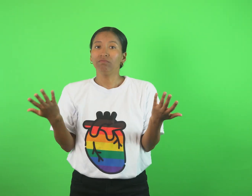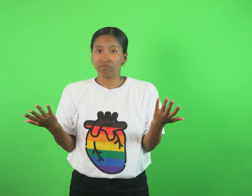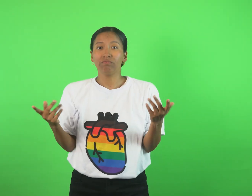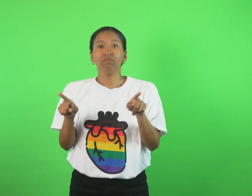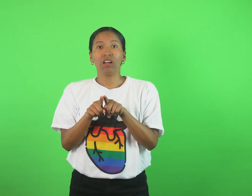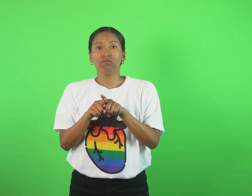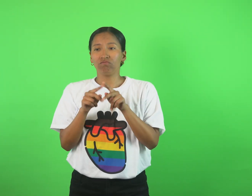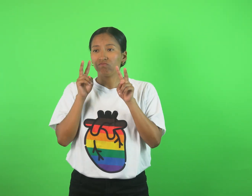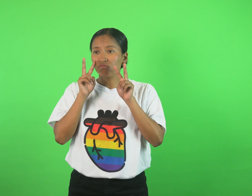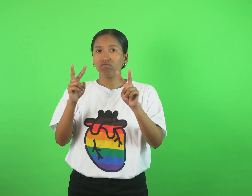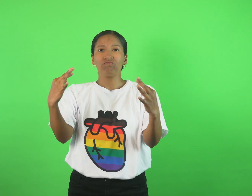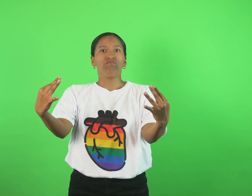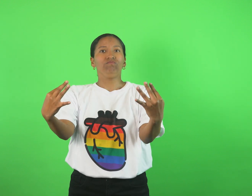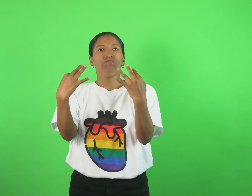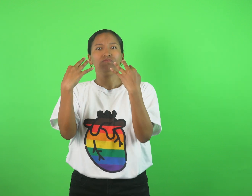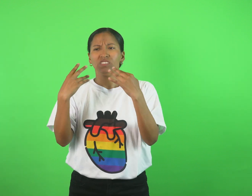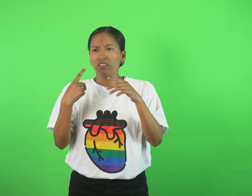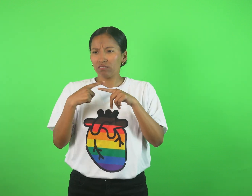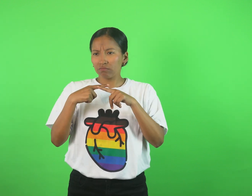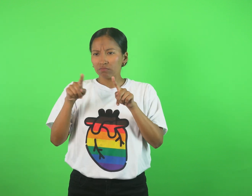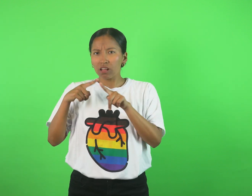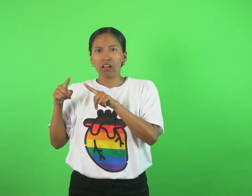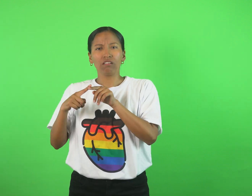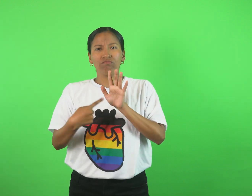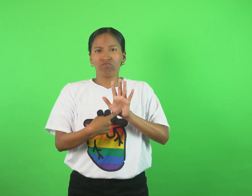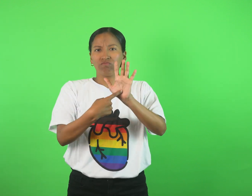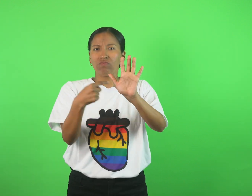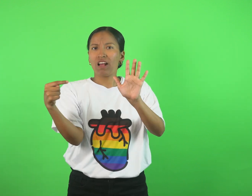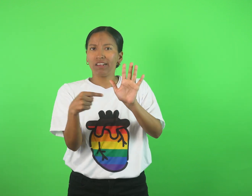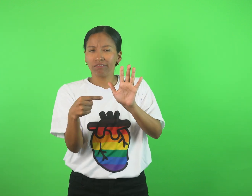To make all this diversity visible,